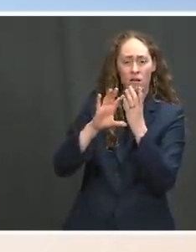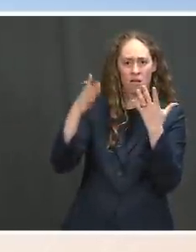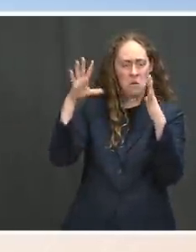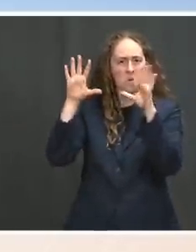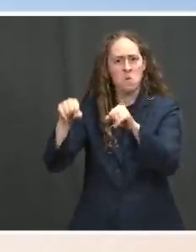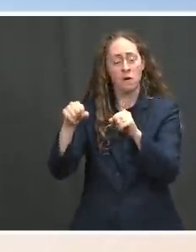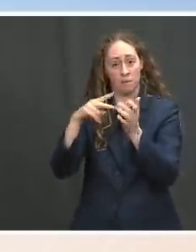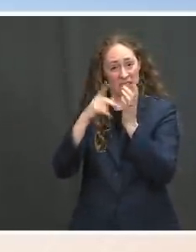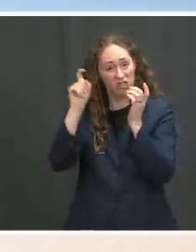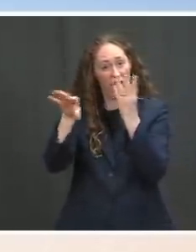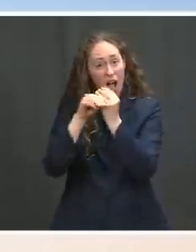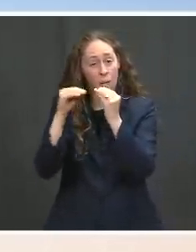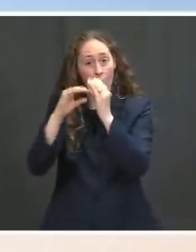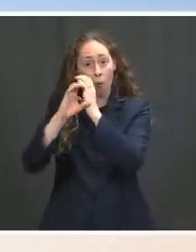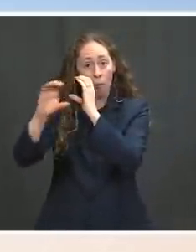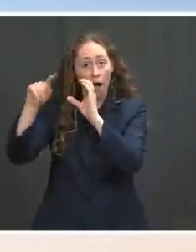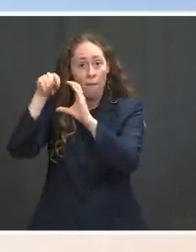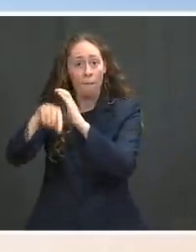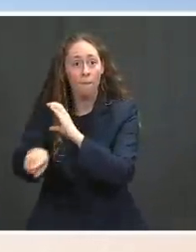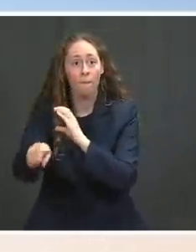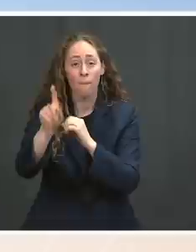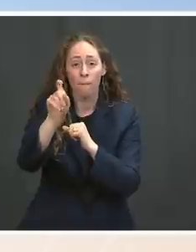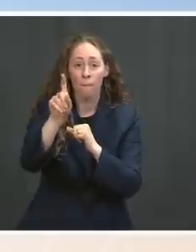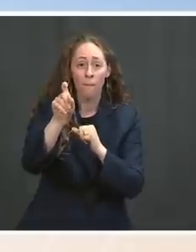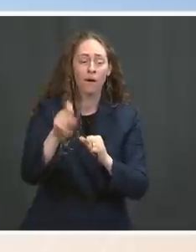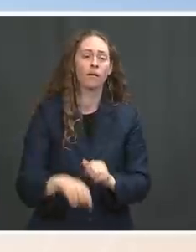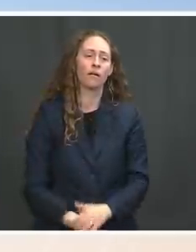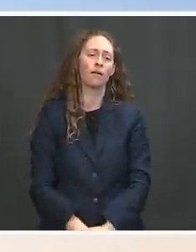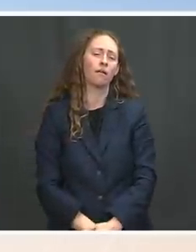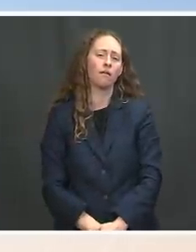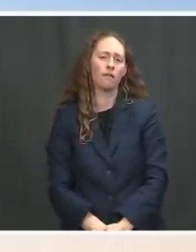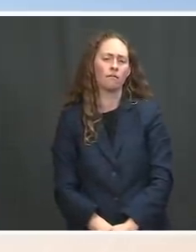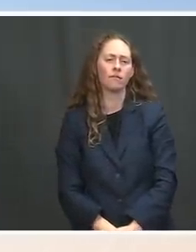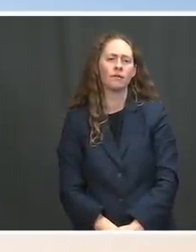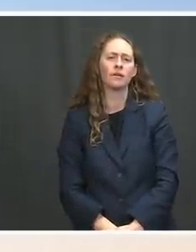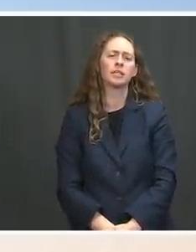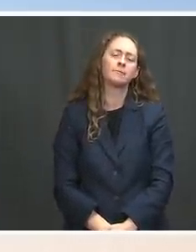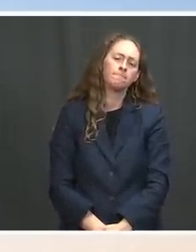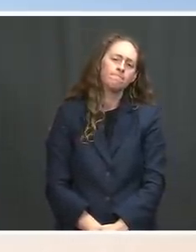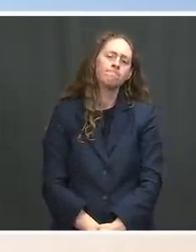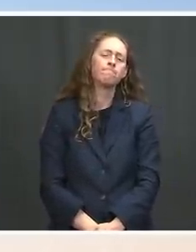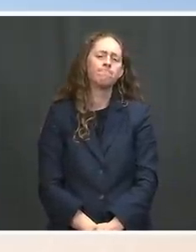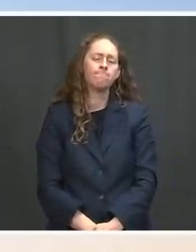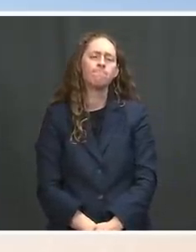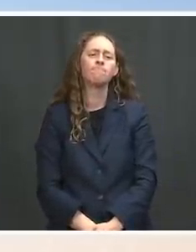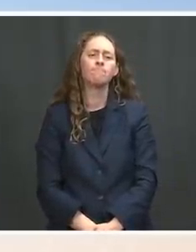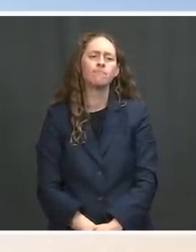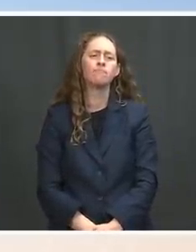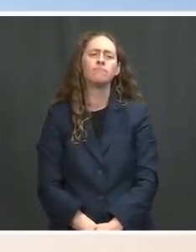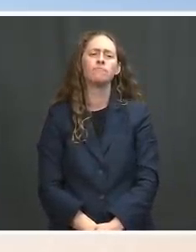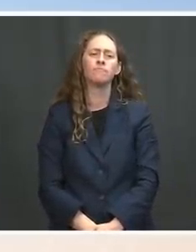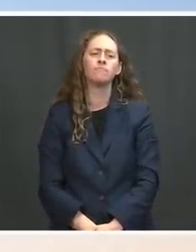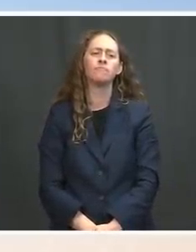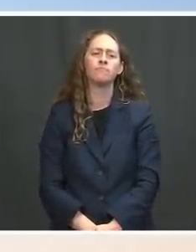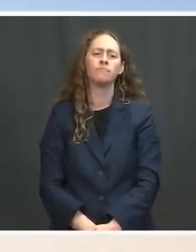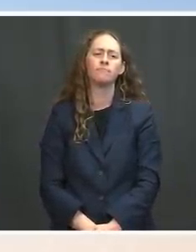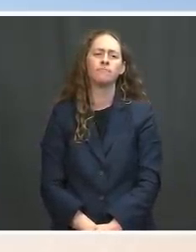impacted a pipeline that's there. I'm not sure it really speaks to the number or quantity of pipelines or their throughput.